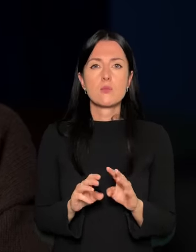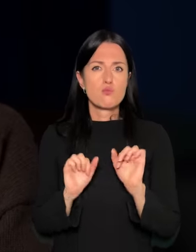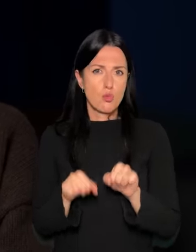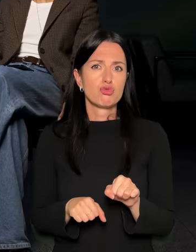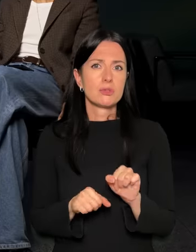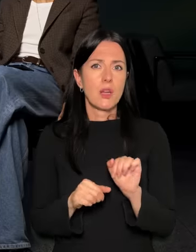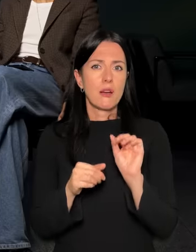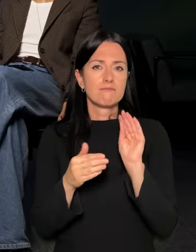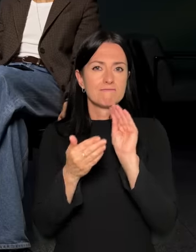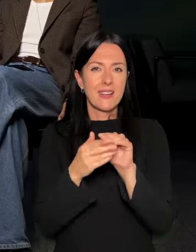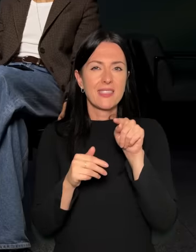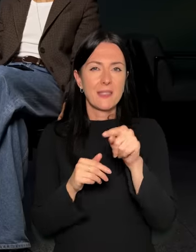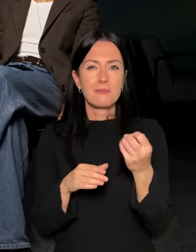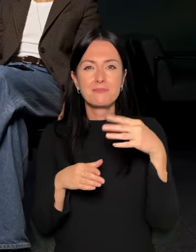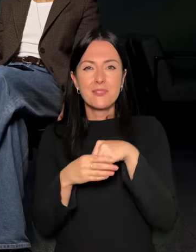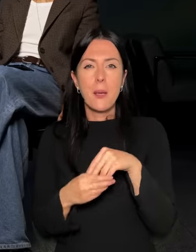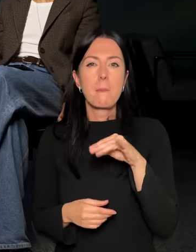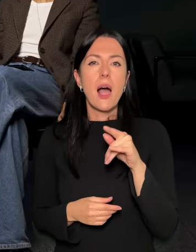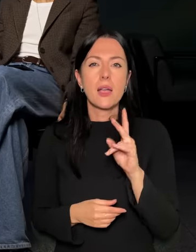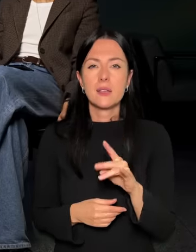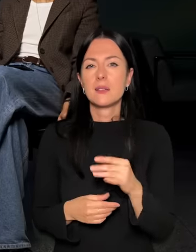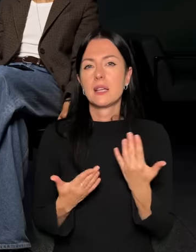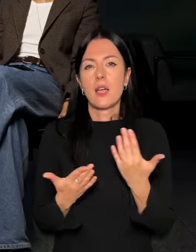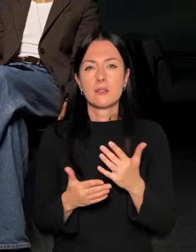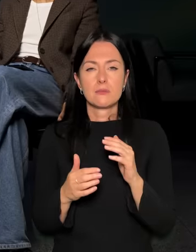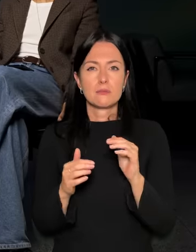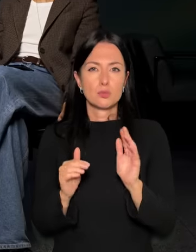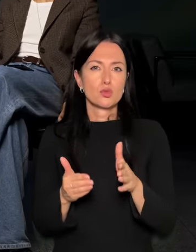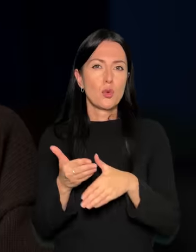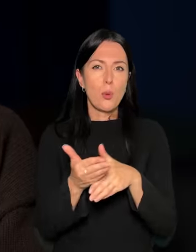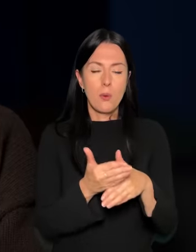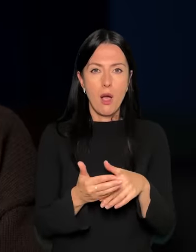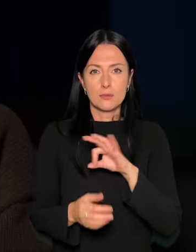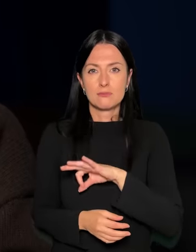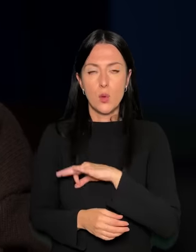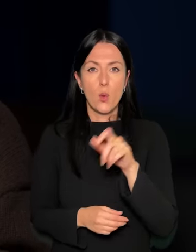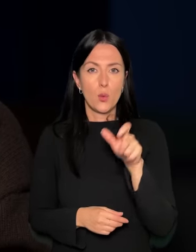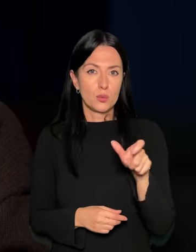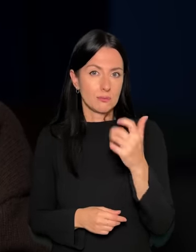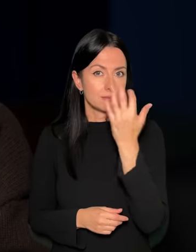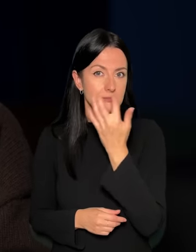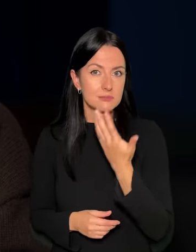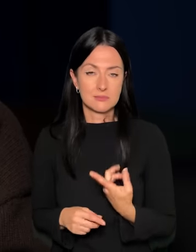you can install plugins that will help people with visual impairments use it.